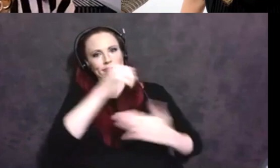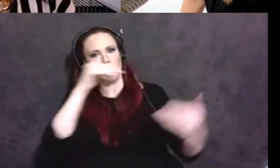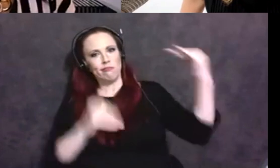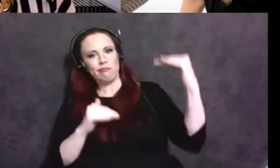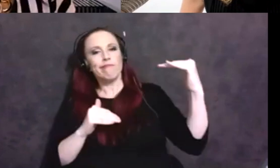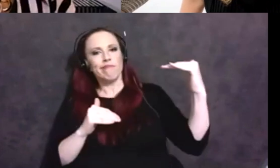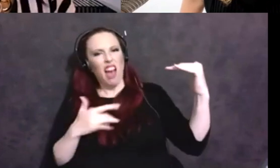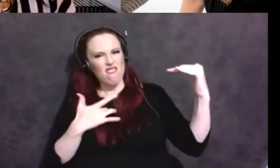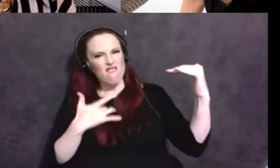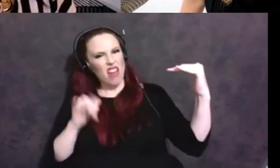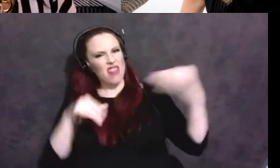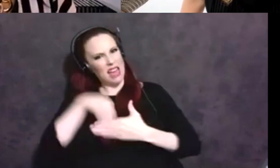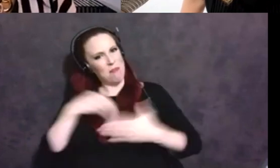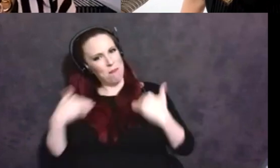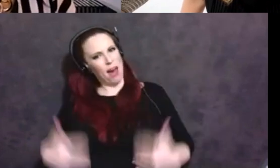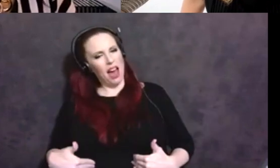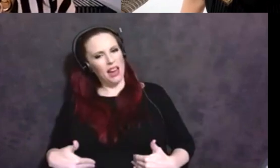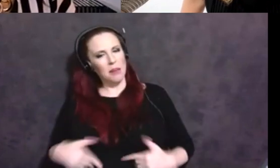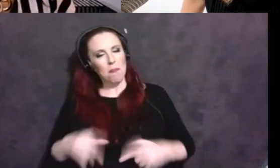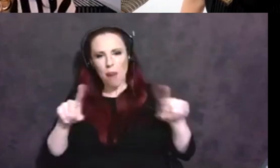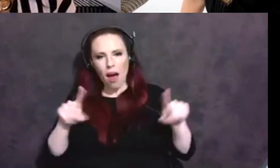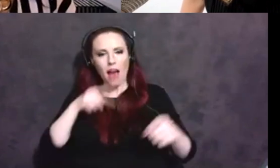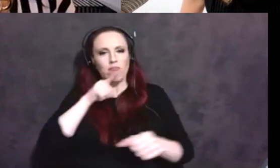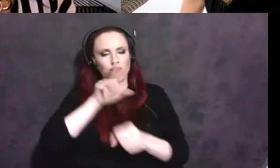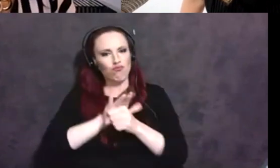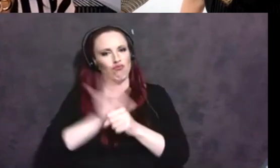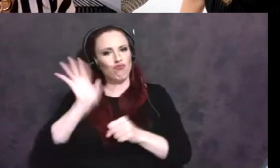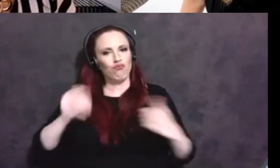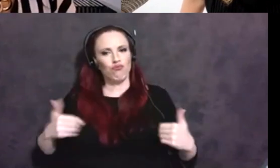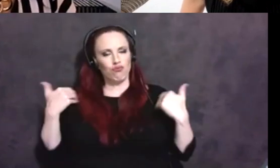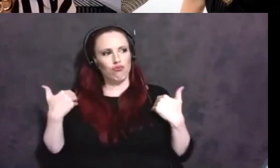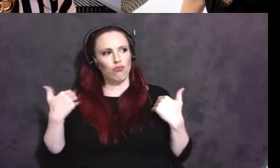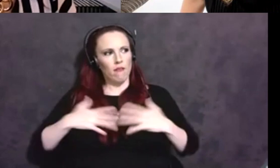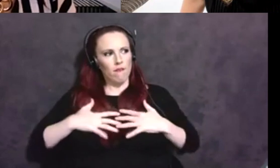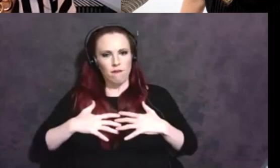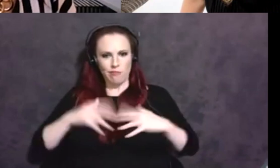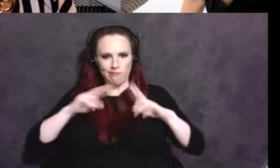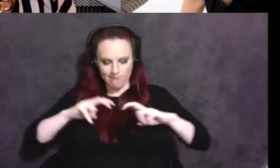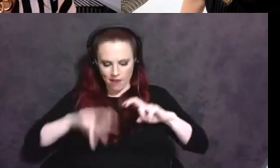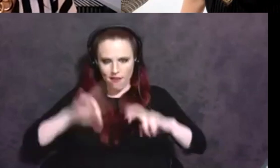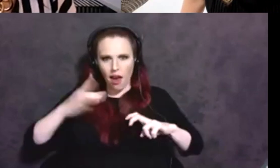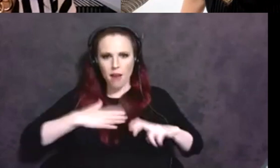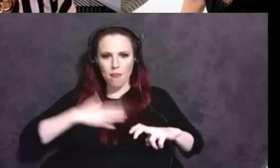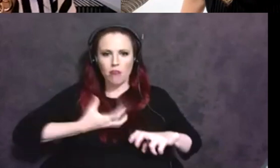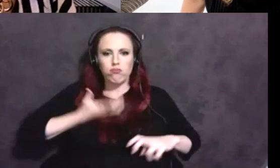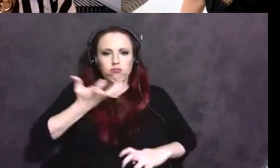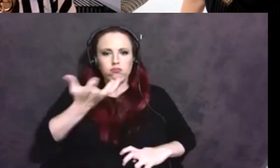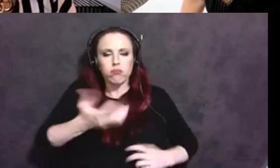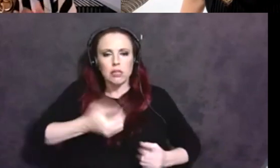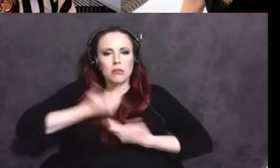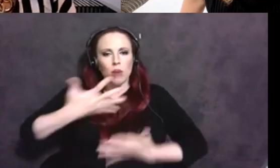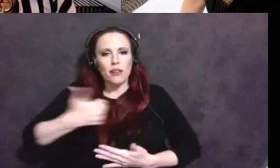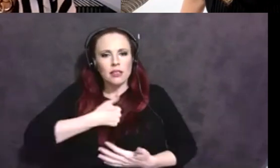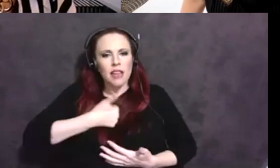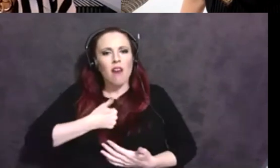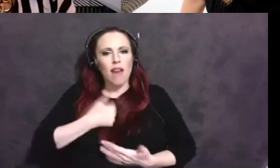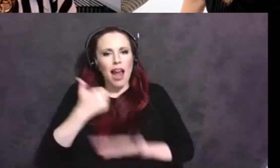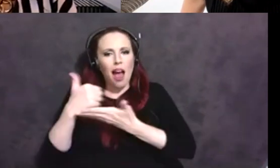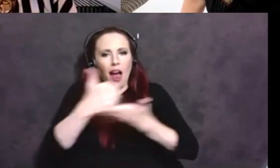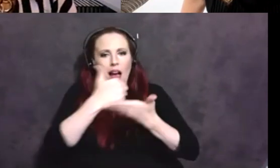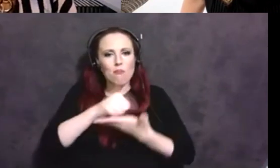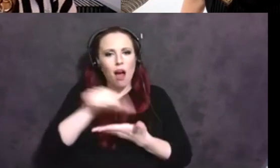awareness of white supremacy. We didn't call it then but I felt it in my body. I committed